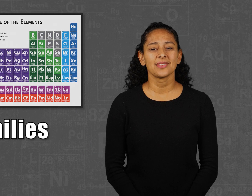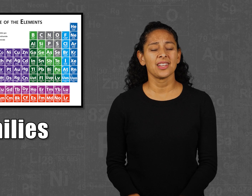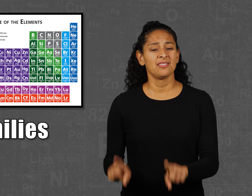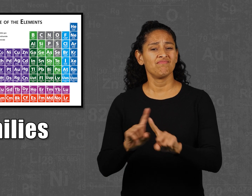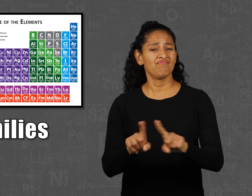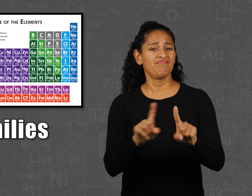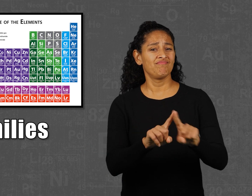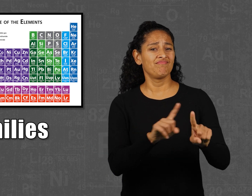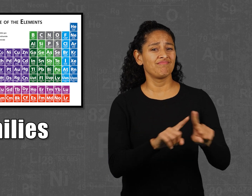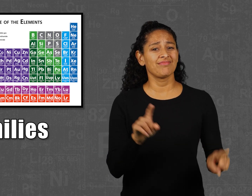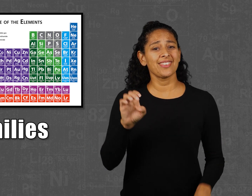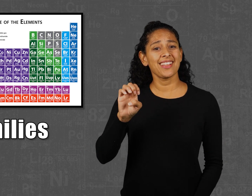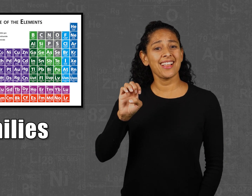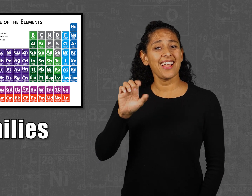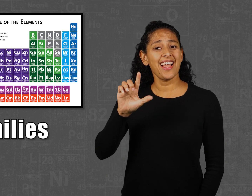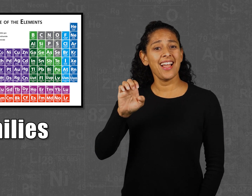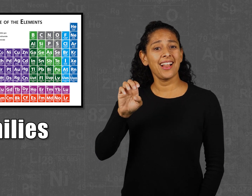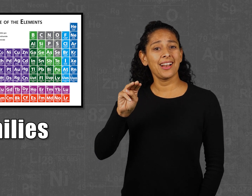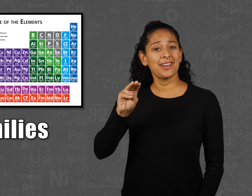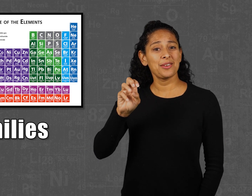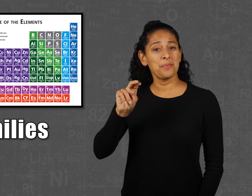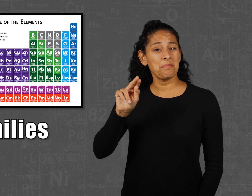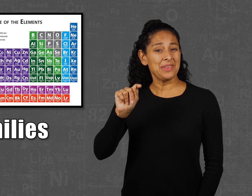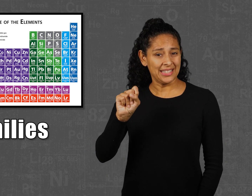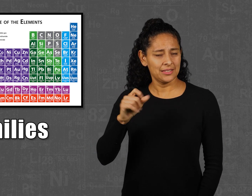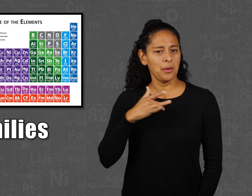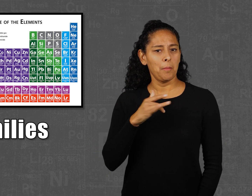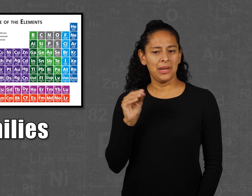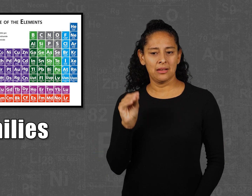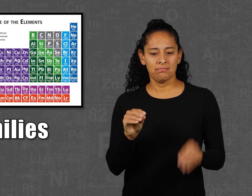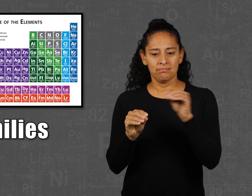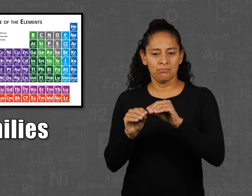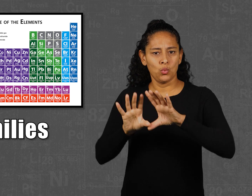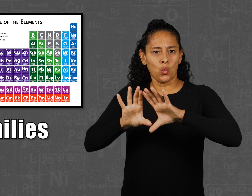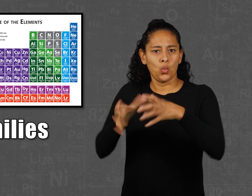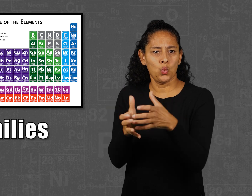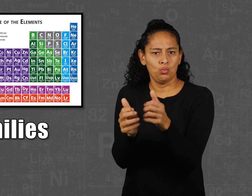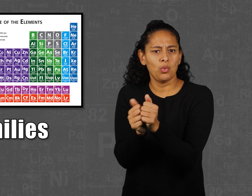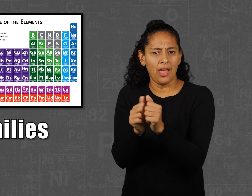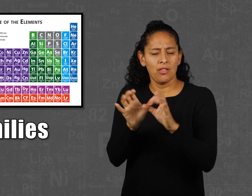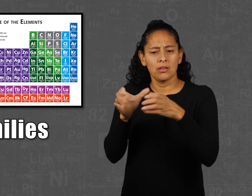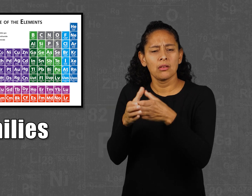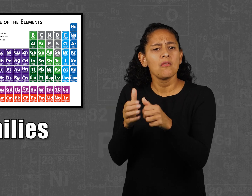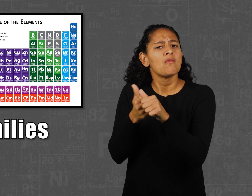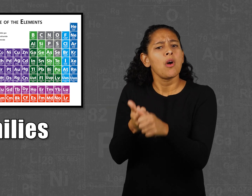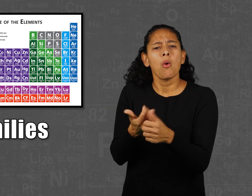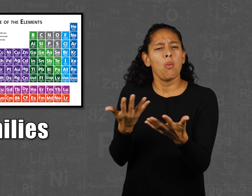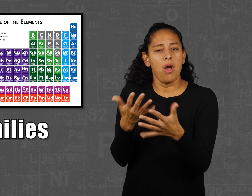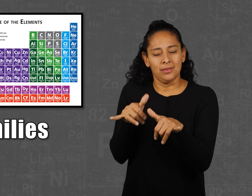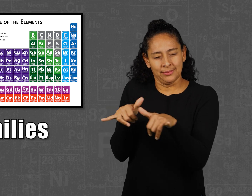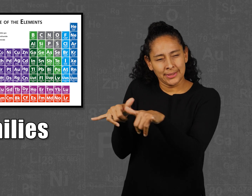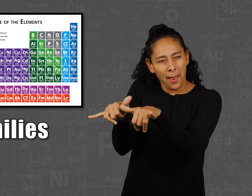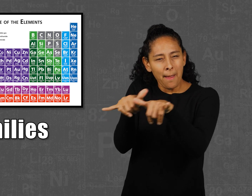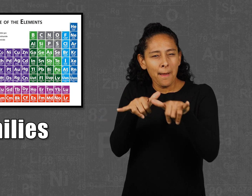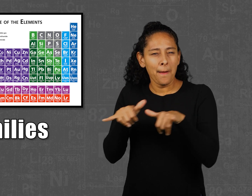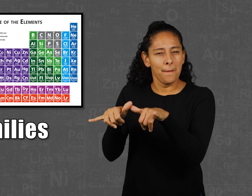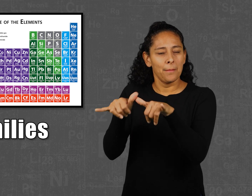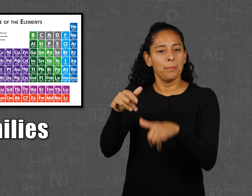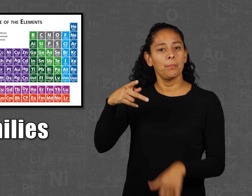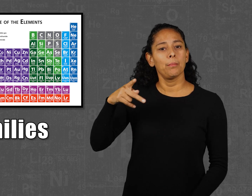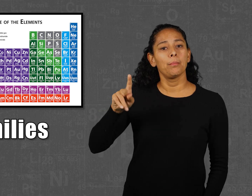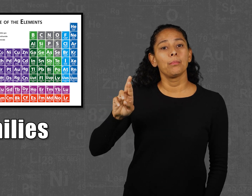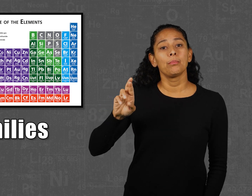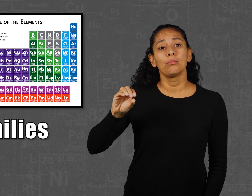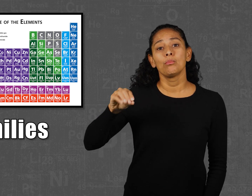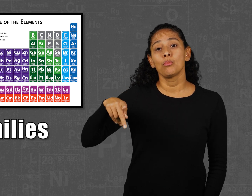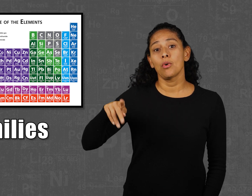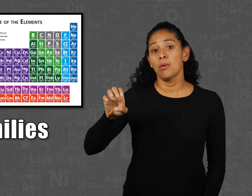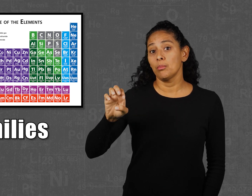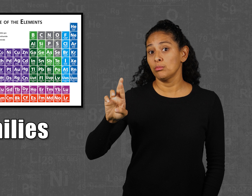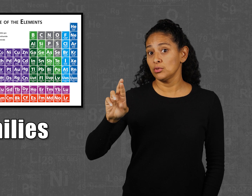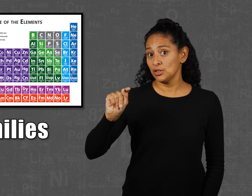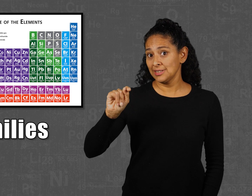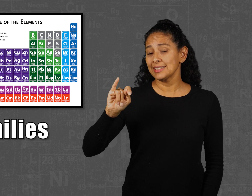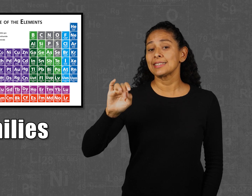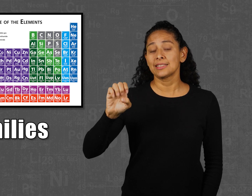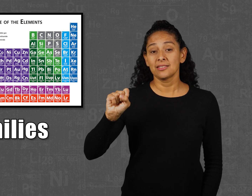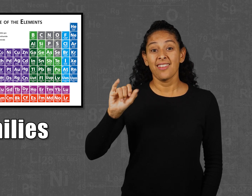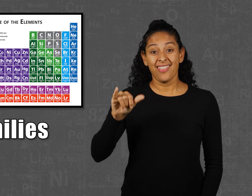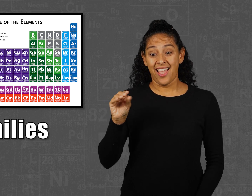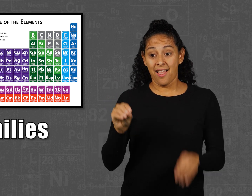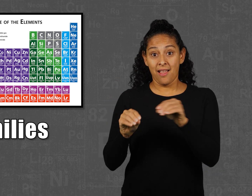Different elements are grouped together based on similar properties,